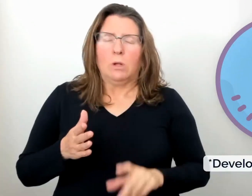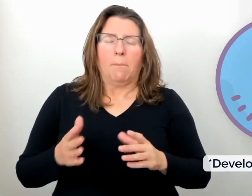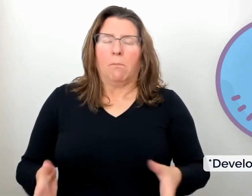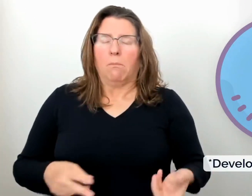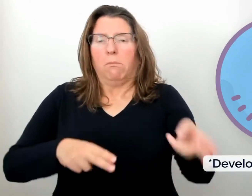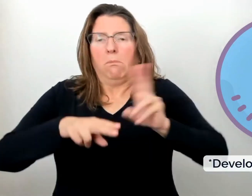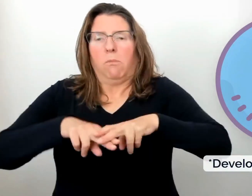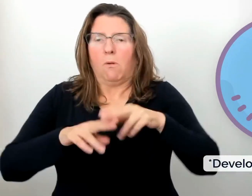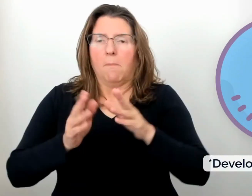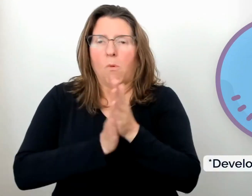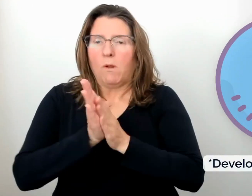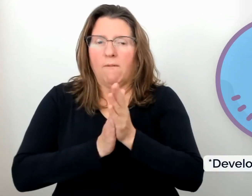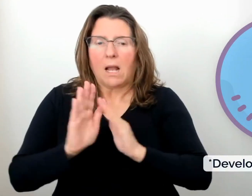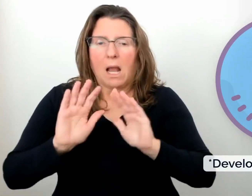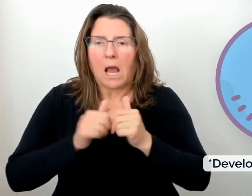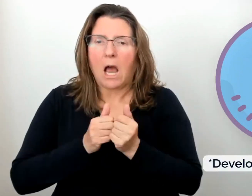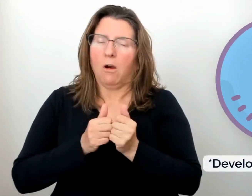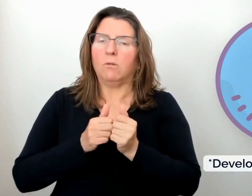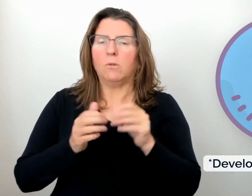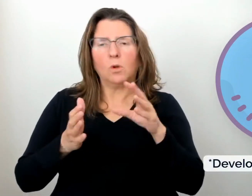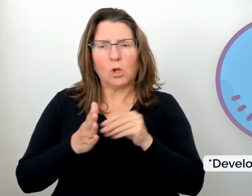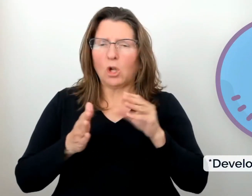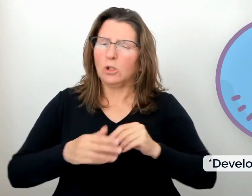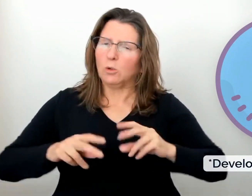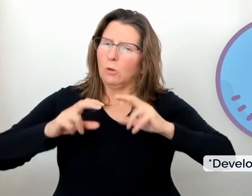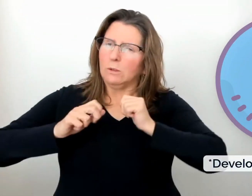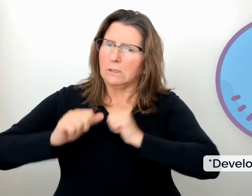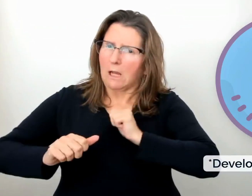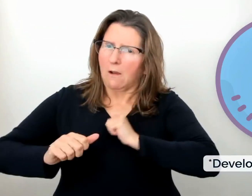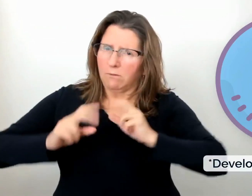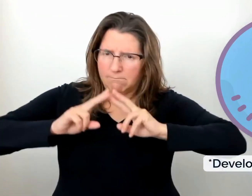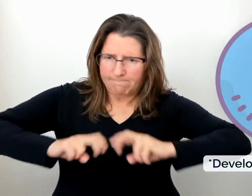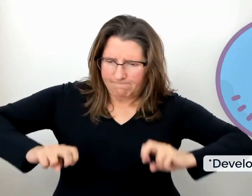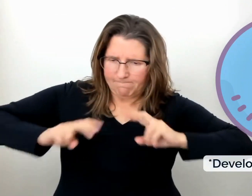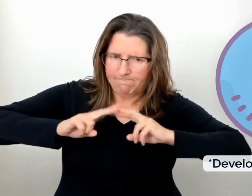Students' motivation can be enhanced through reflection and self-assessment.